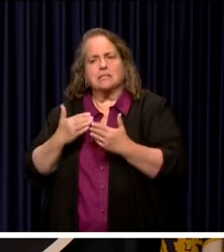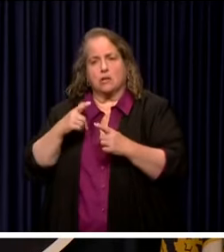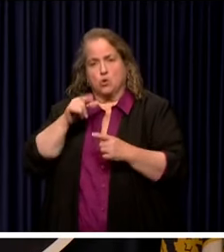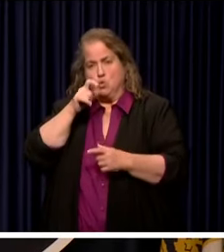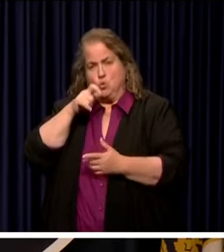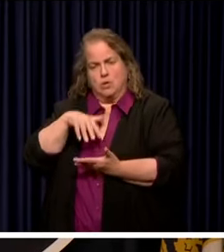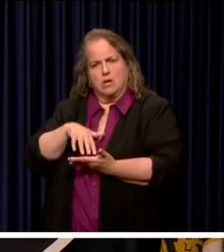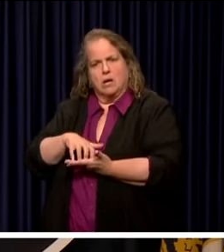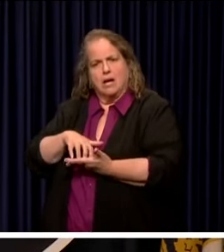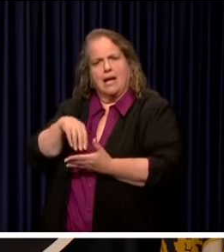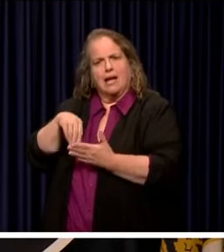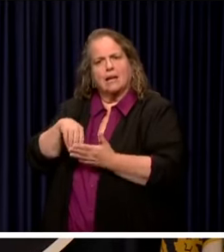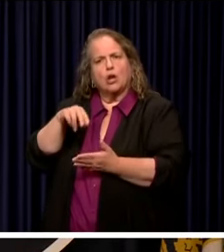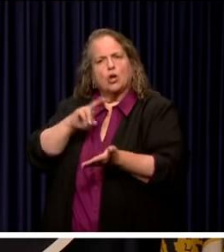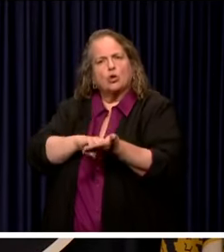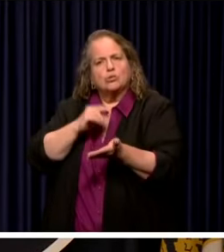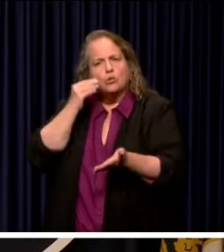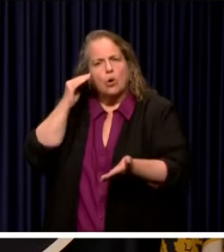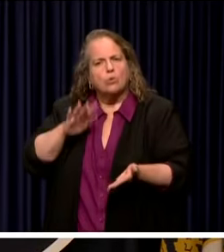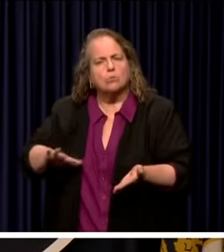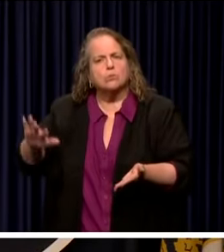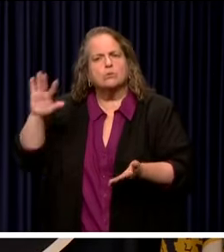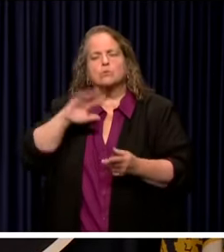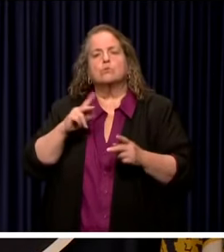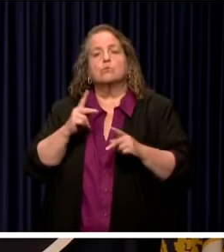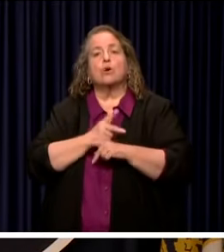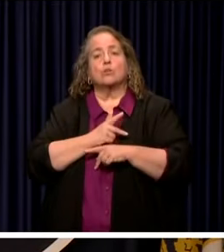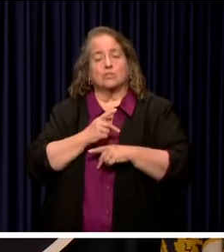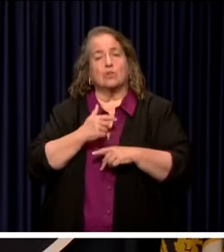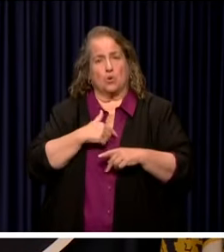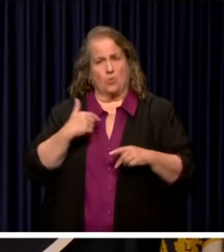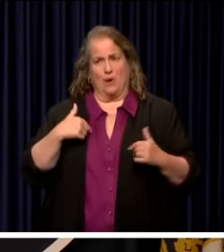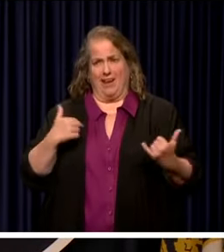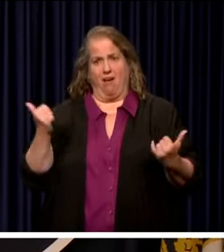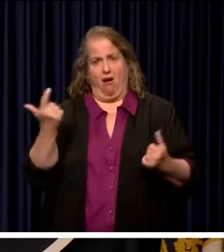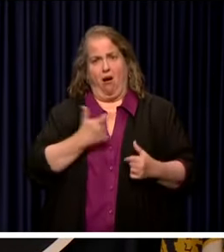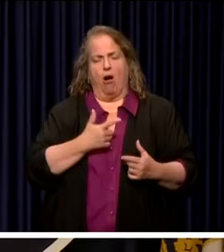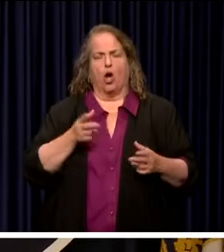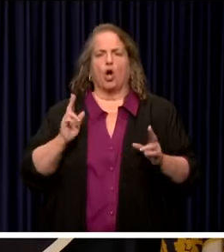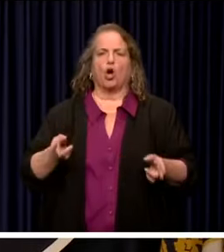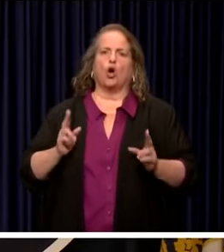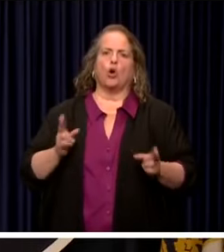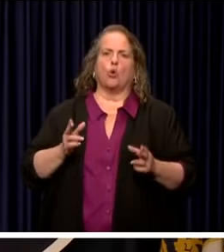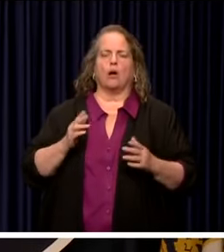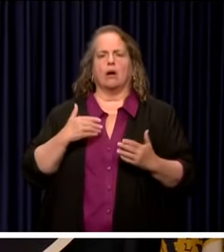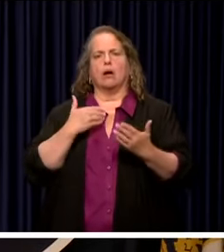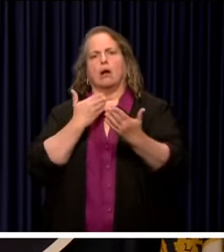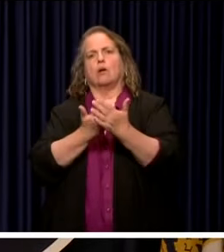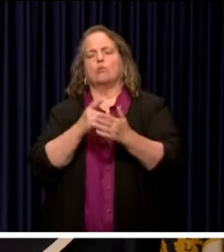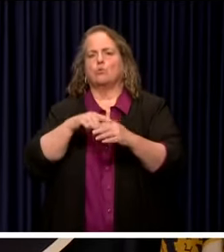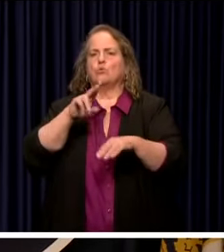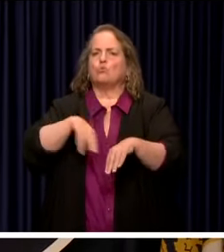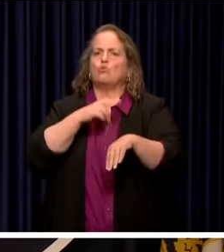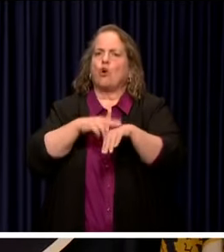WE LEARNED SUNDAY THAT EVEN MORE HEARTBREAKING FOR THIS FAMILY IS THAT HER HUSBAND DOUG HAD ALSO